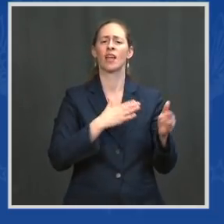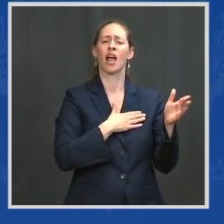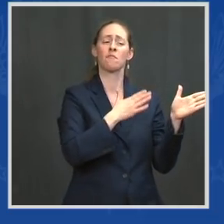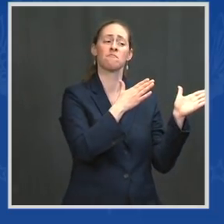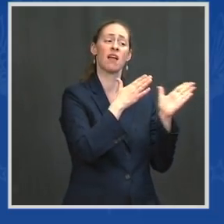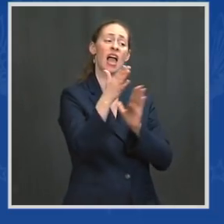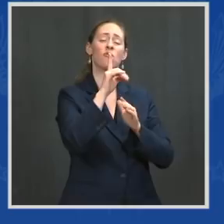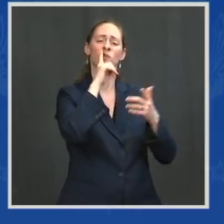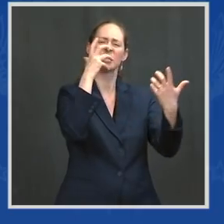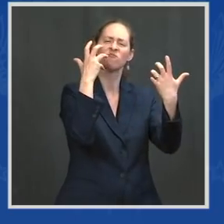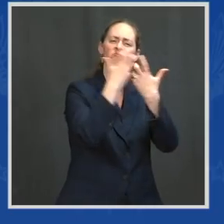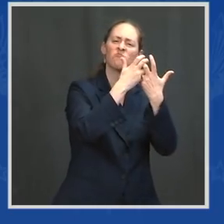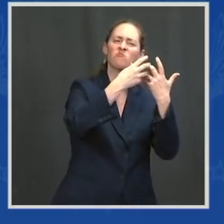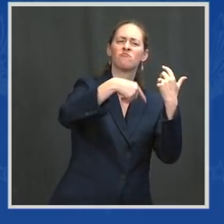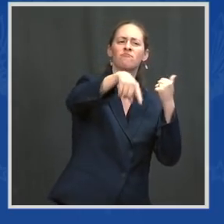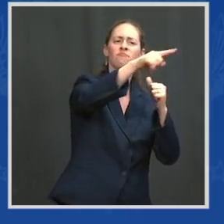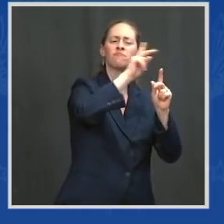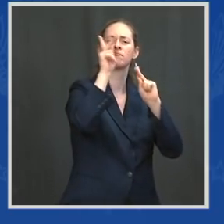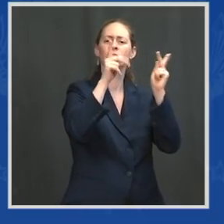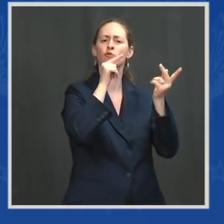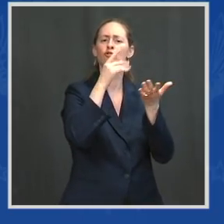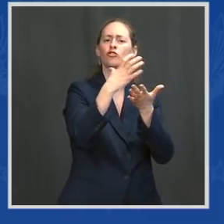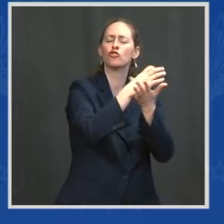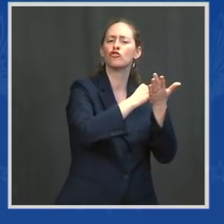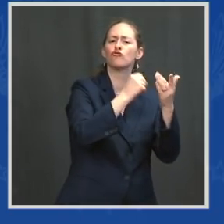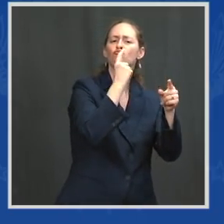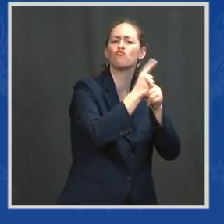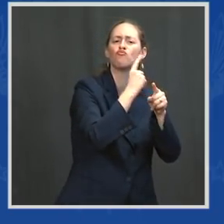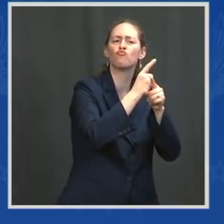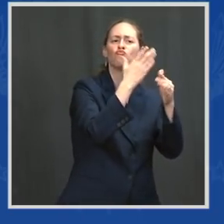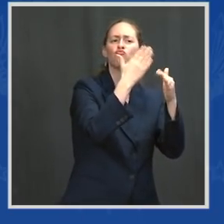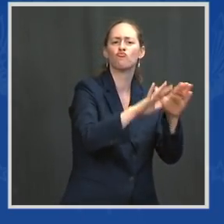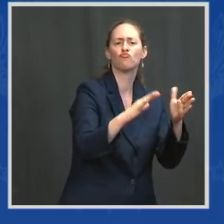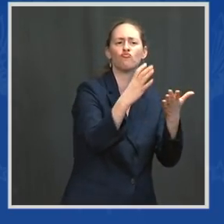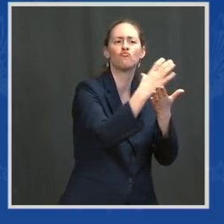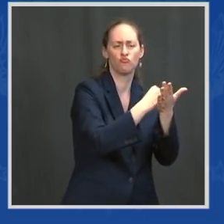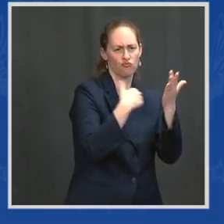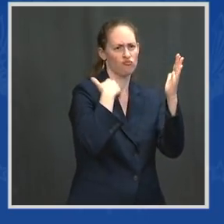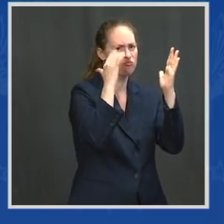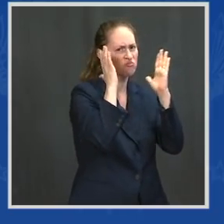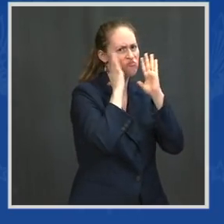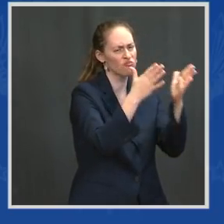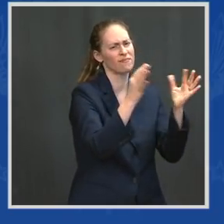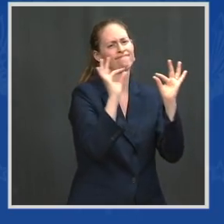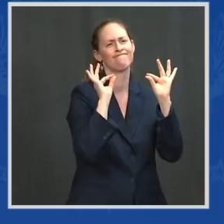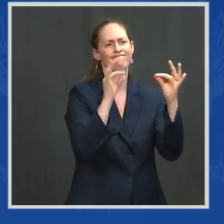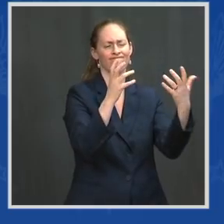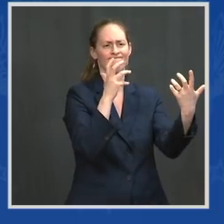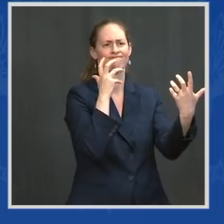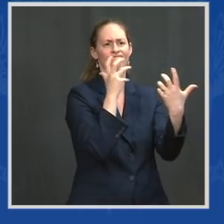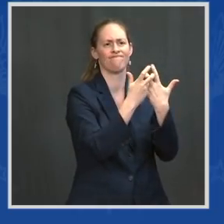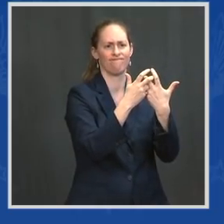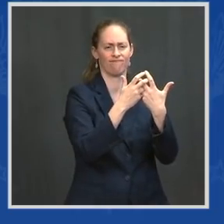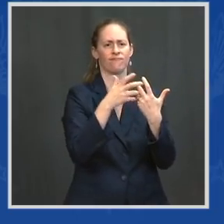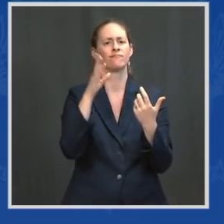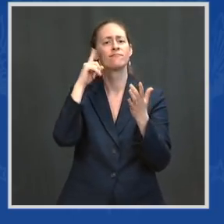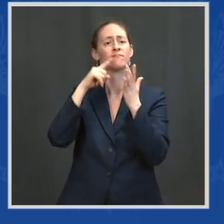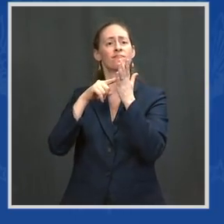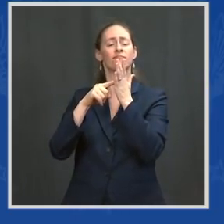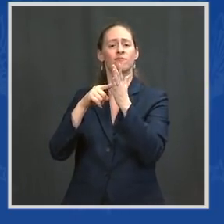lower than any point that it was since World War Two. And it's going to generate $90 billion each year, hundreds of thousands of jobs.